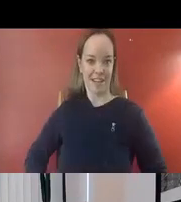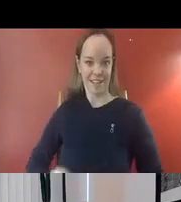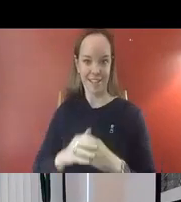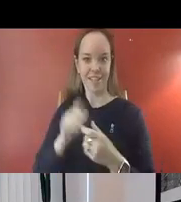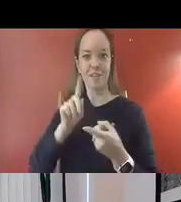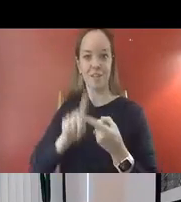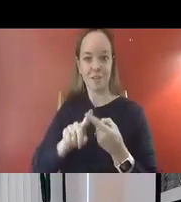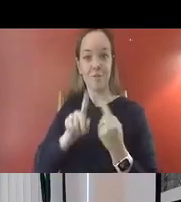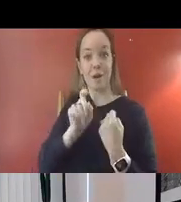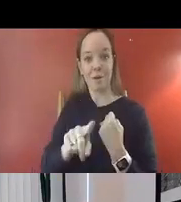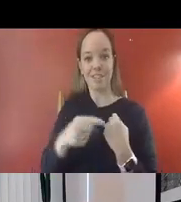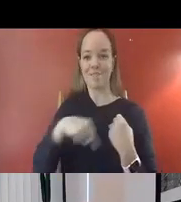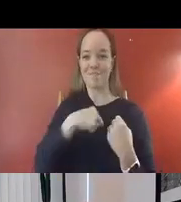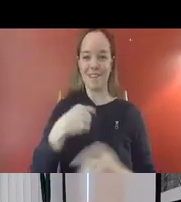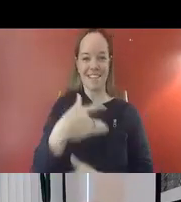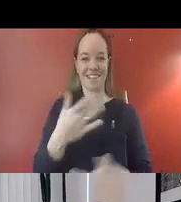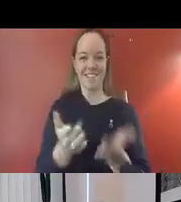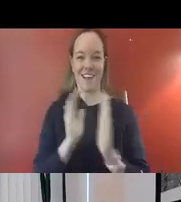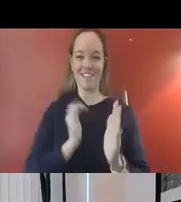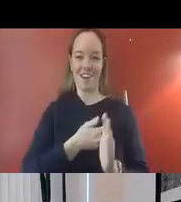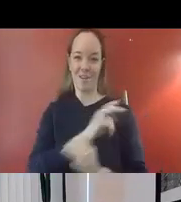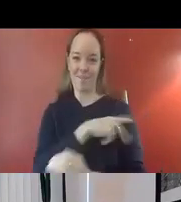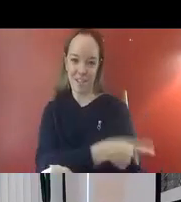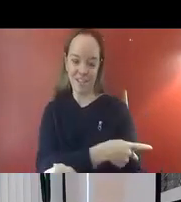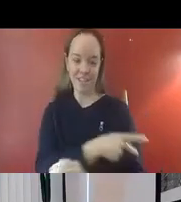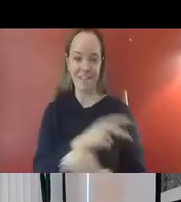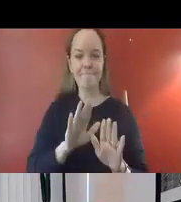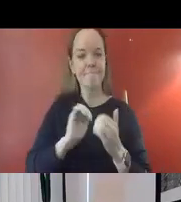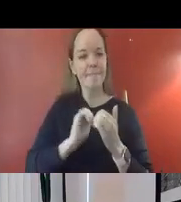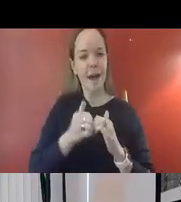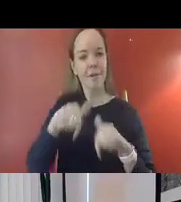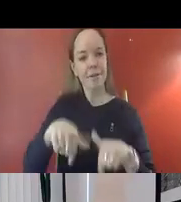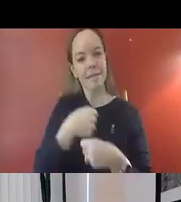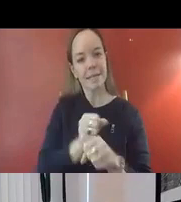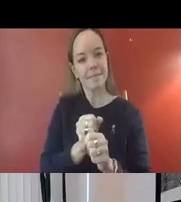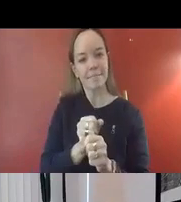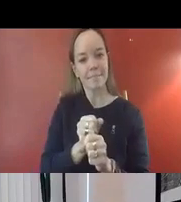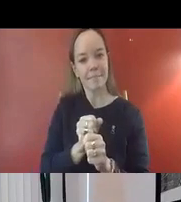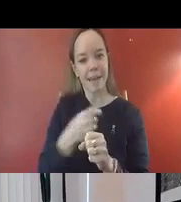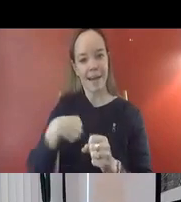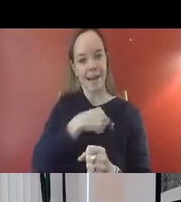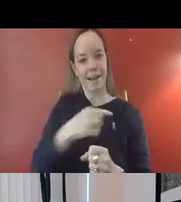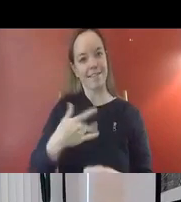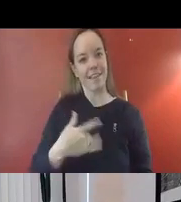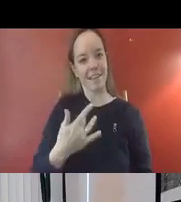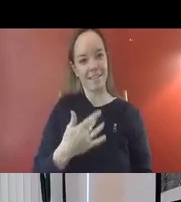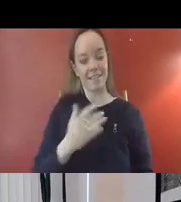feel? Right,so what we're hearing from ask everyone else: How does this make us our clients both again at IEP and BHP feel? Right,so what we're hearing from